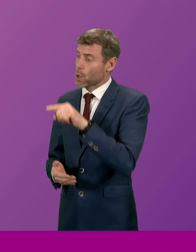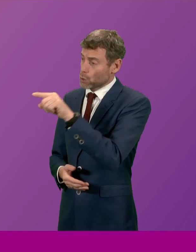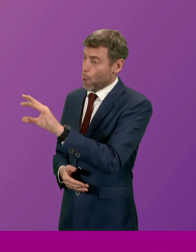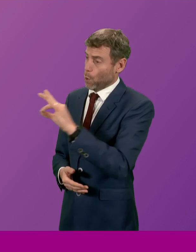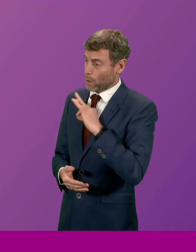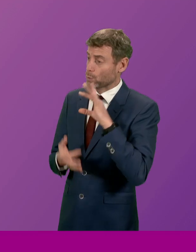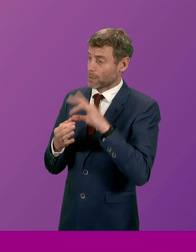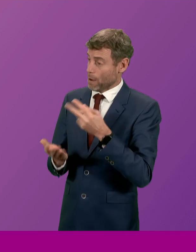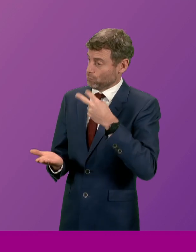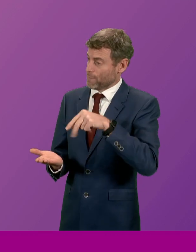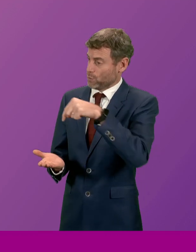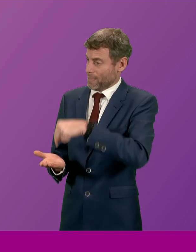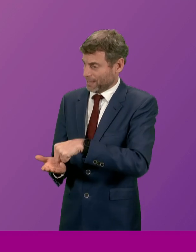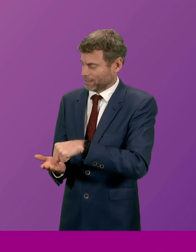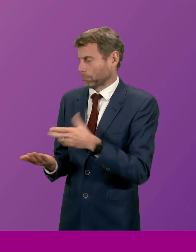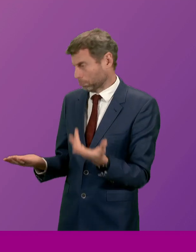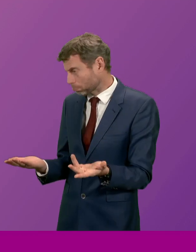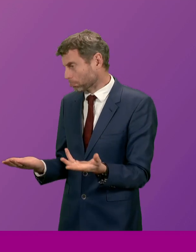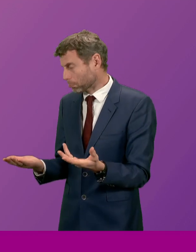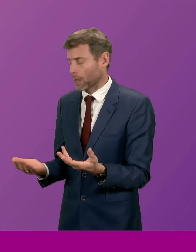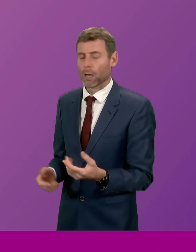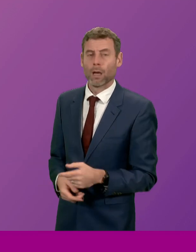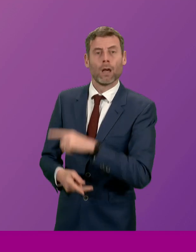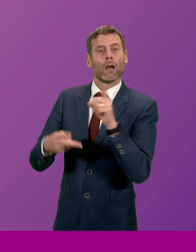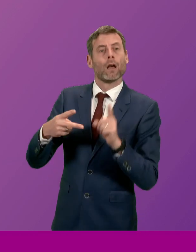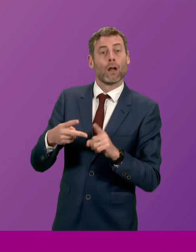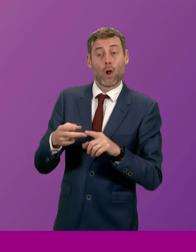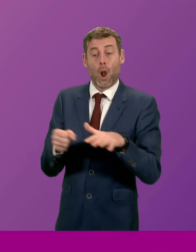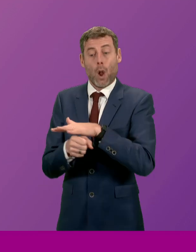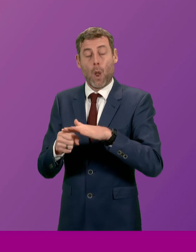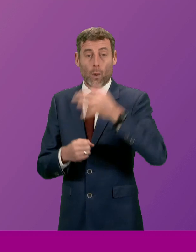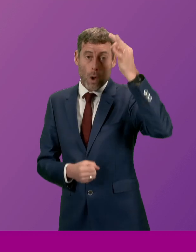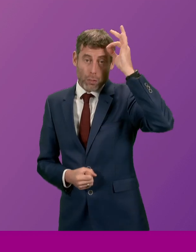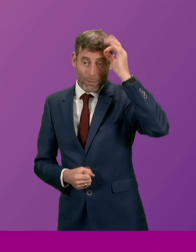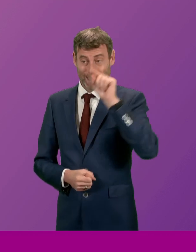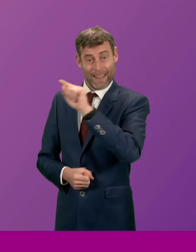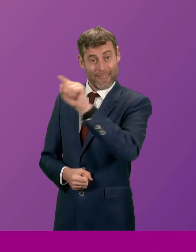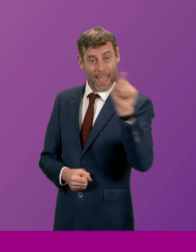Secondly, local authorities are responsible for the design of